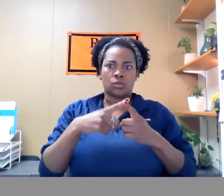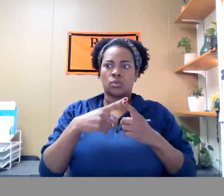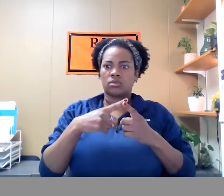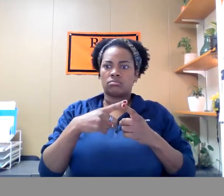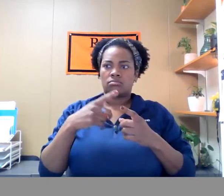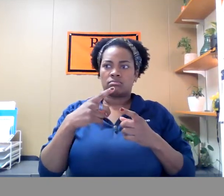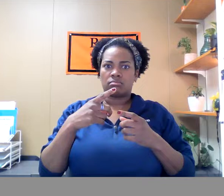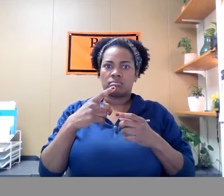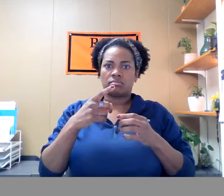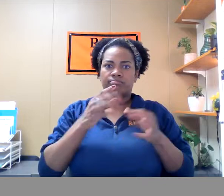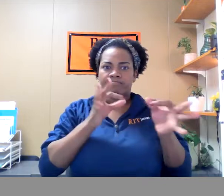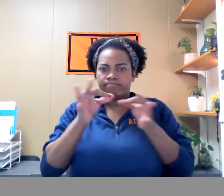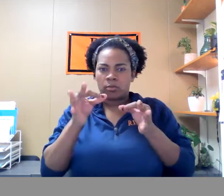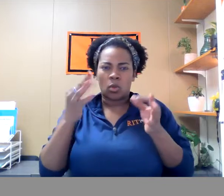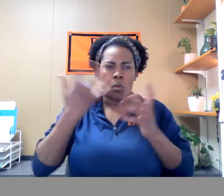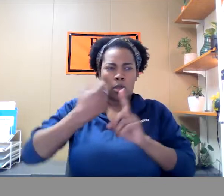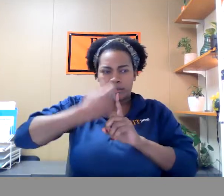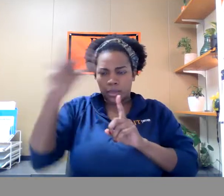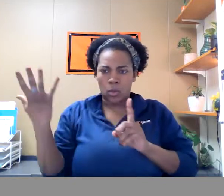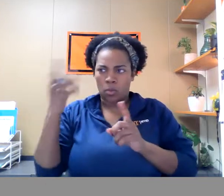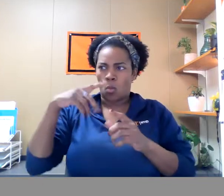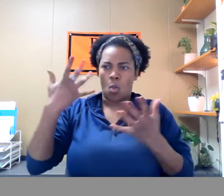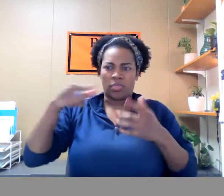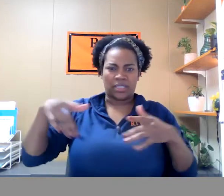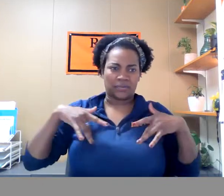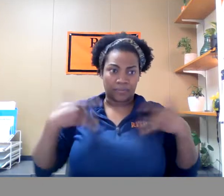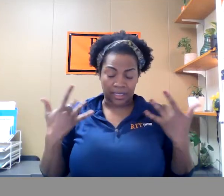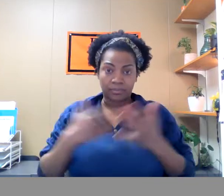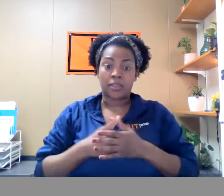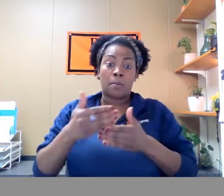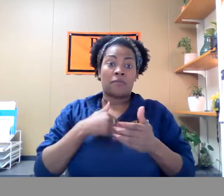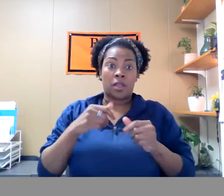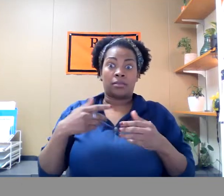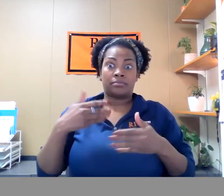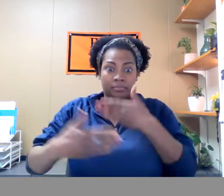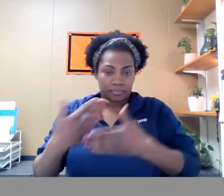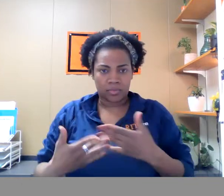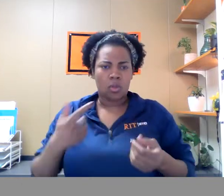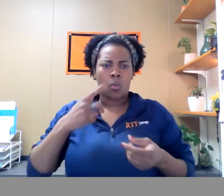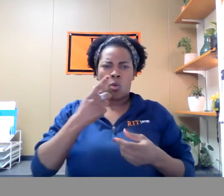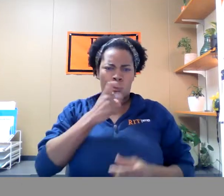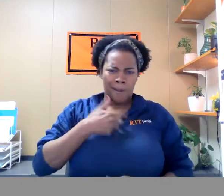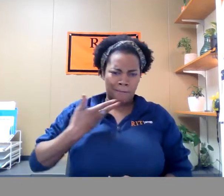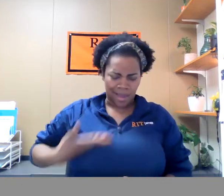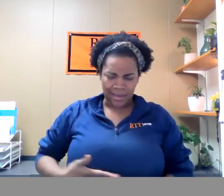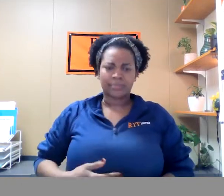I'd really like to explain a bit, about what that means, expand on what this event is going to encompass,